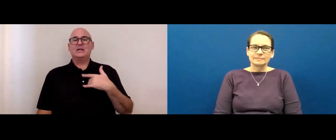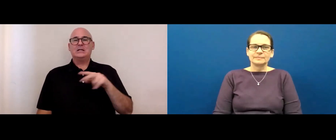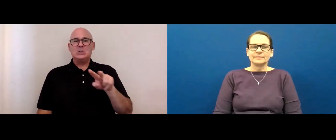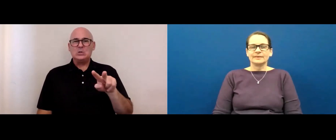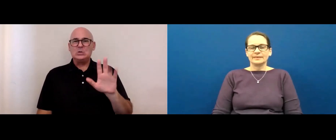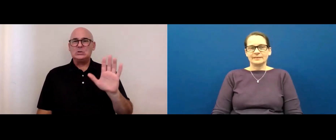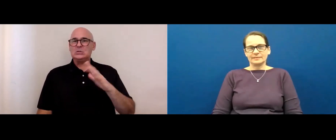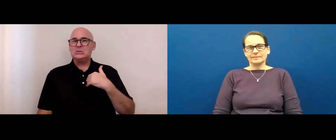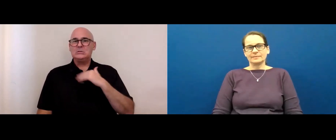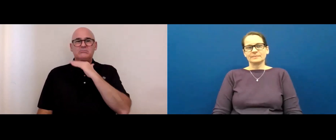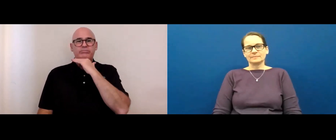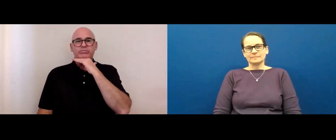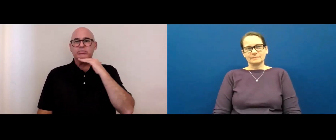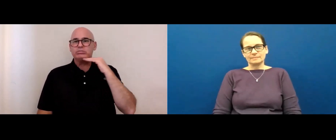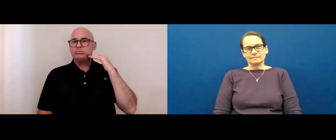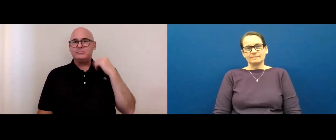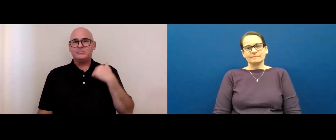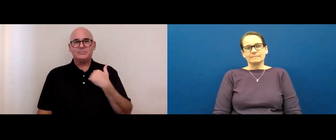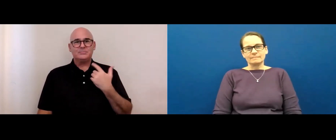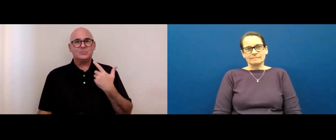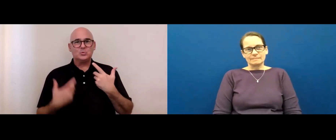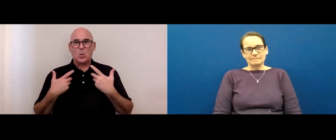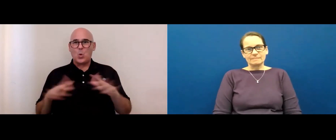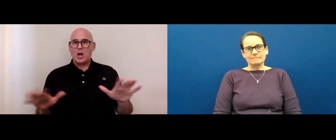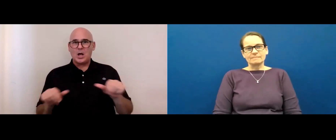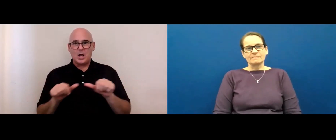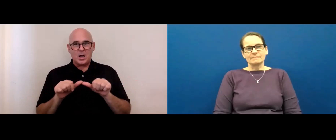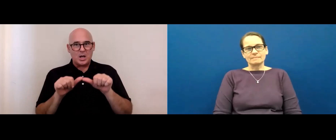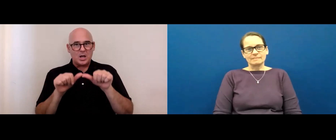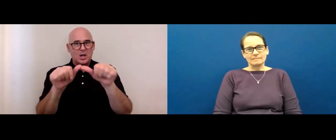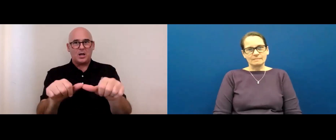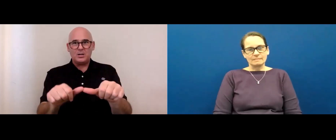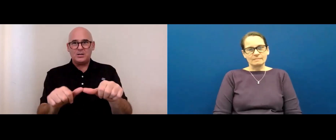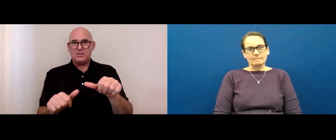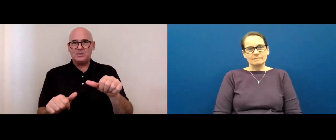and that was just an experience that I did not want to continue